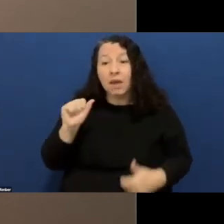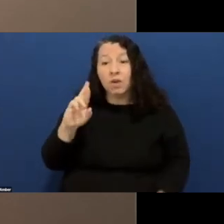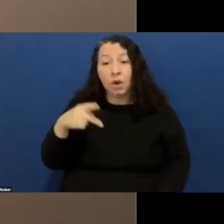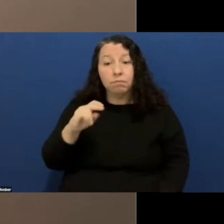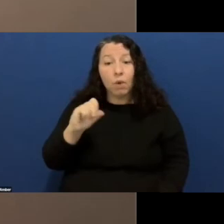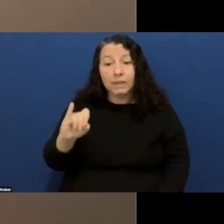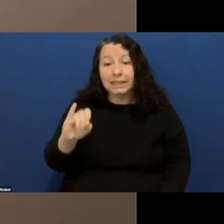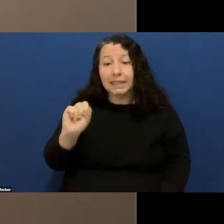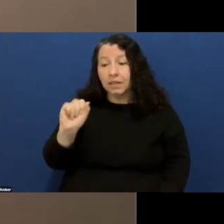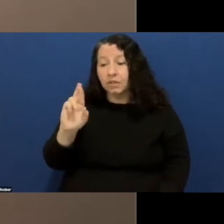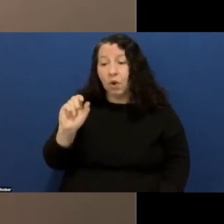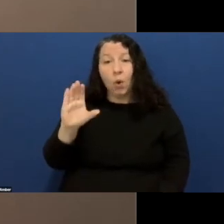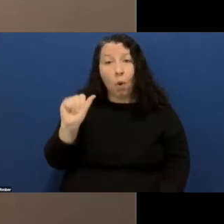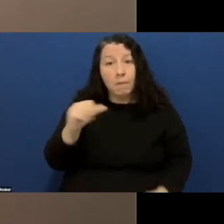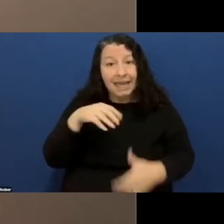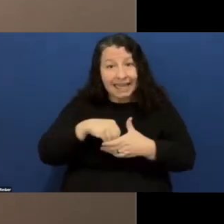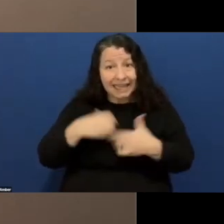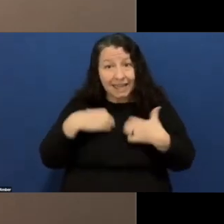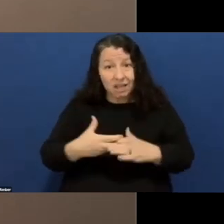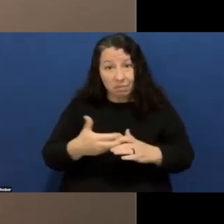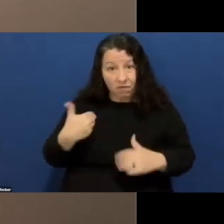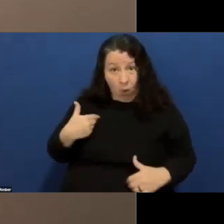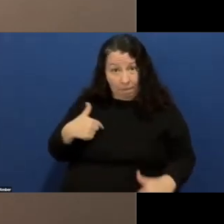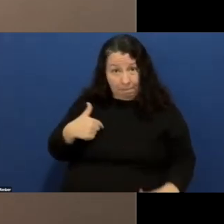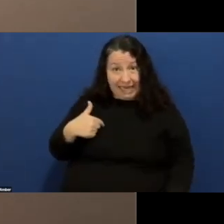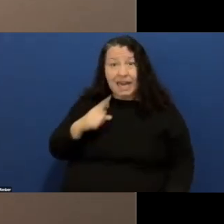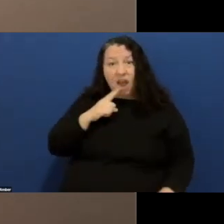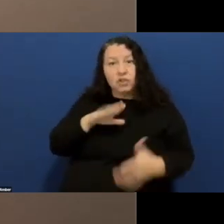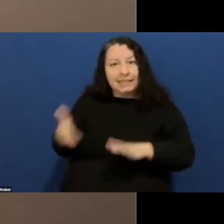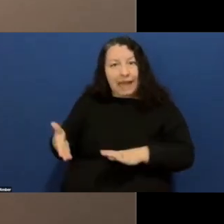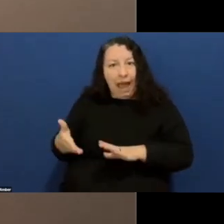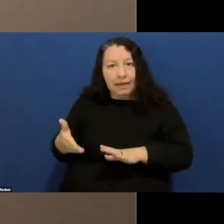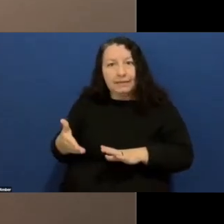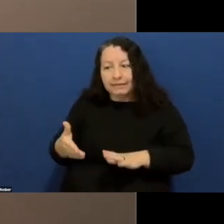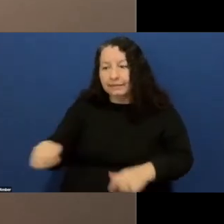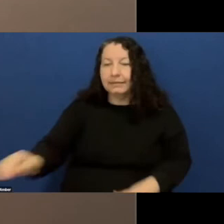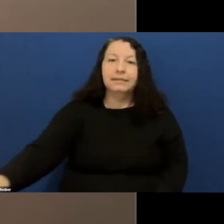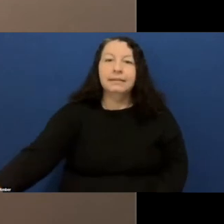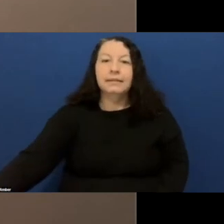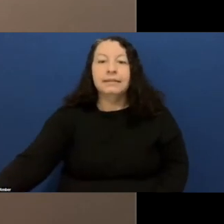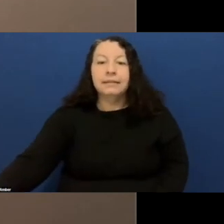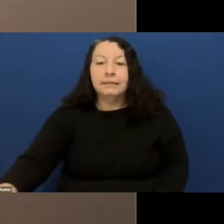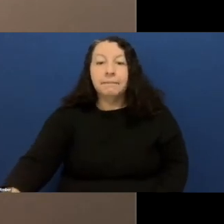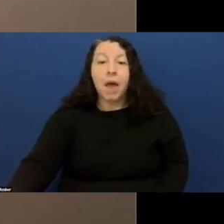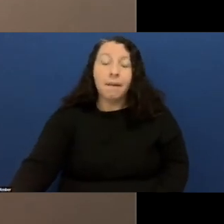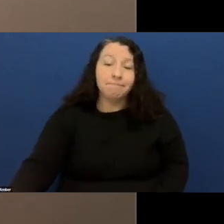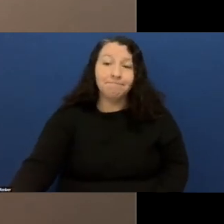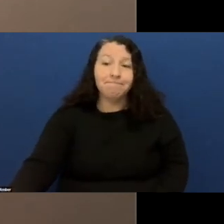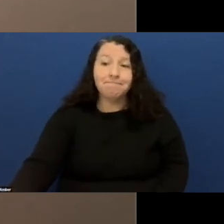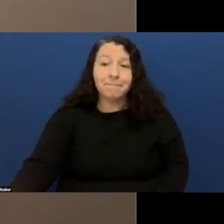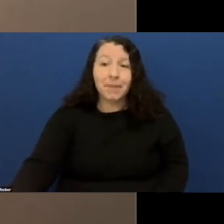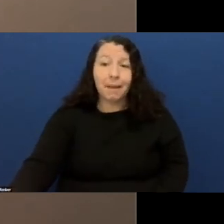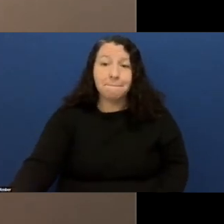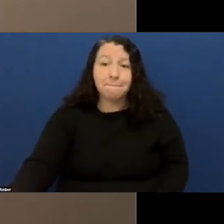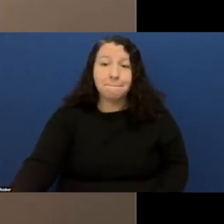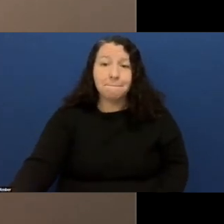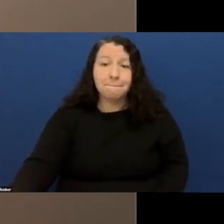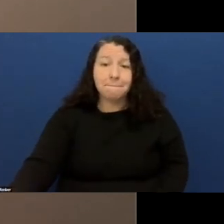that had kaposi sarcoma in their lungs before me, died. I was the first in a generation